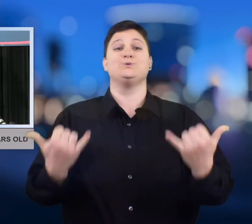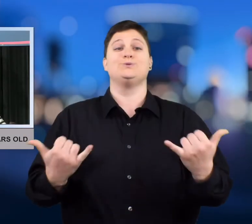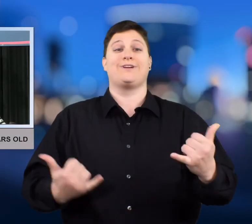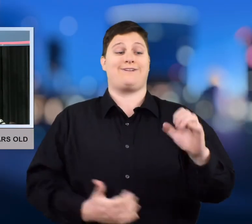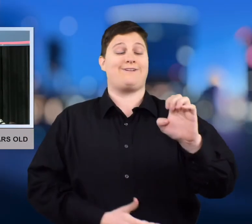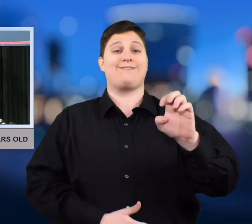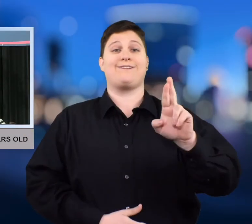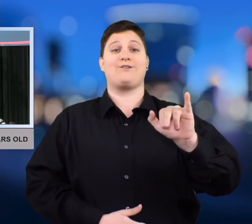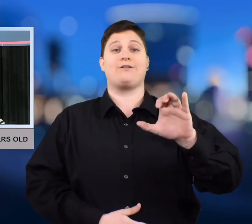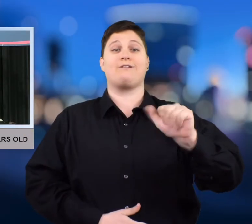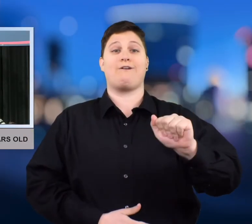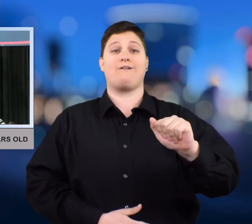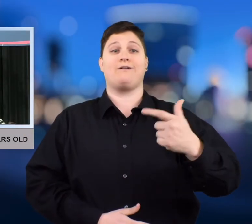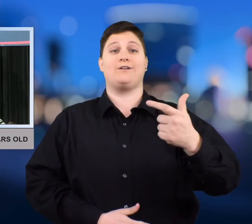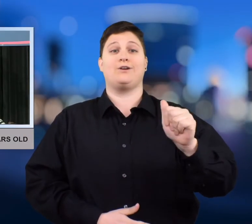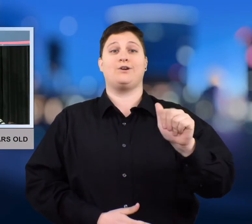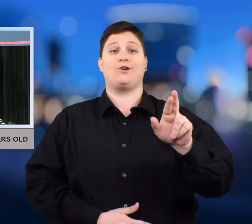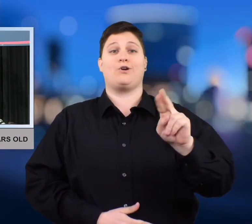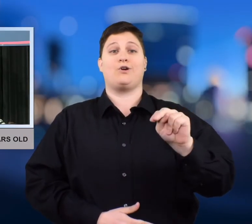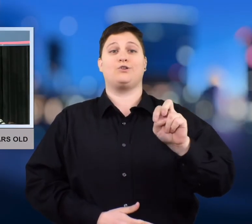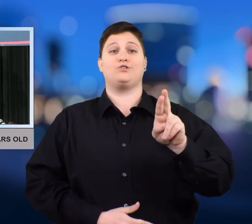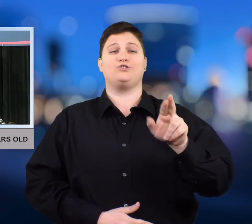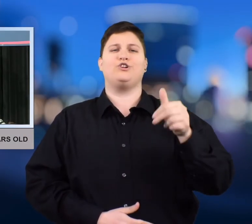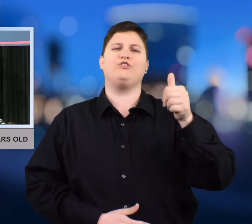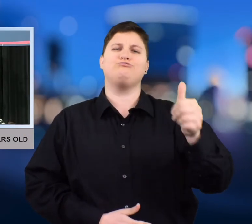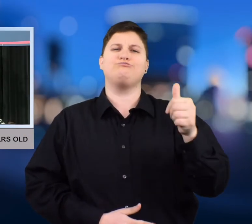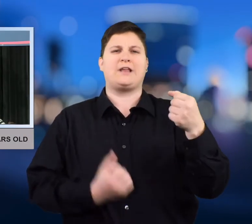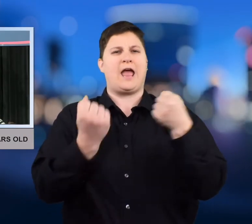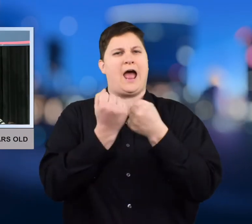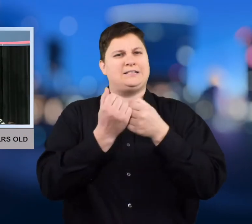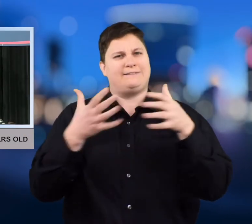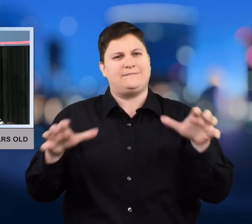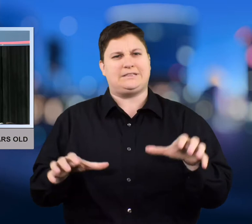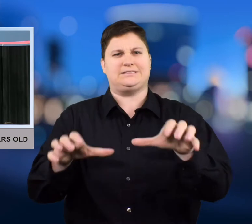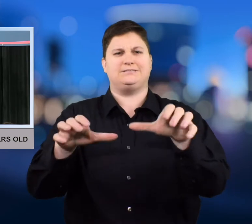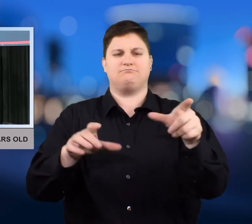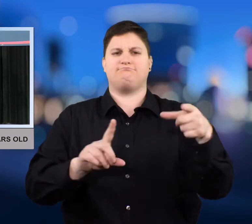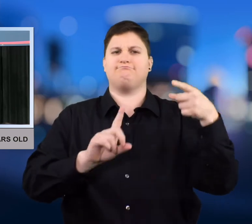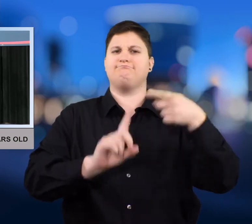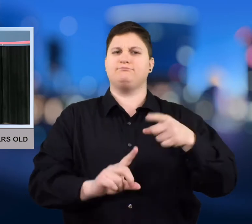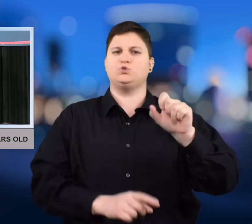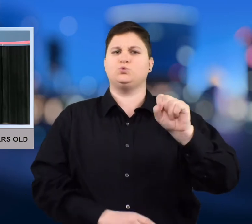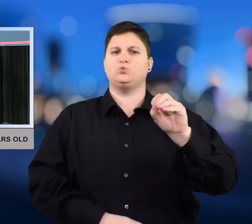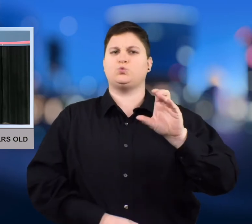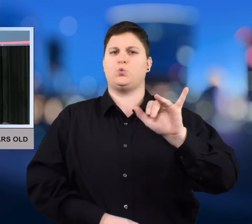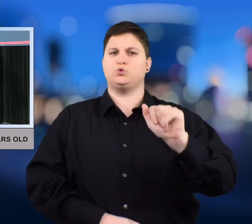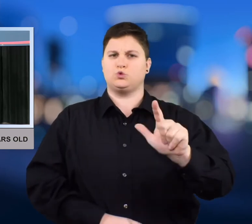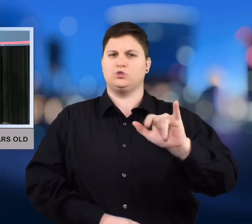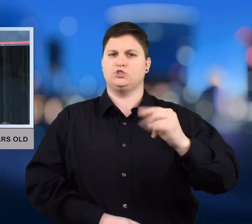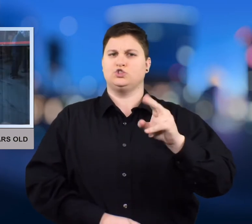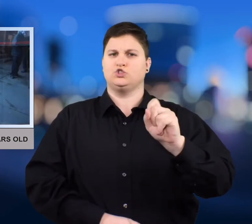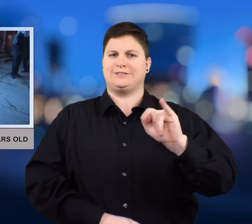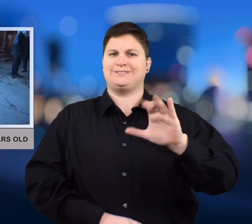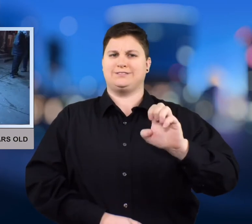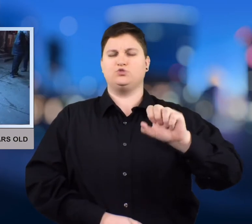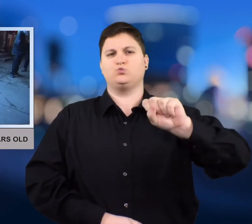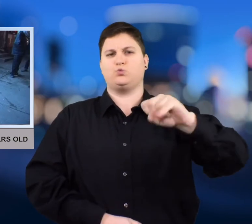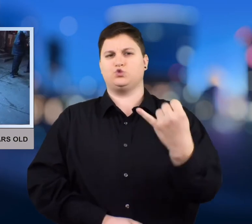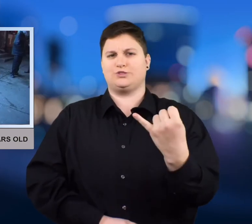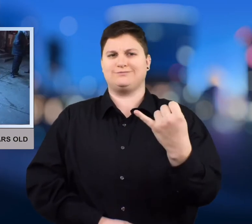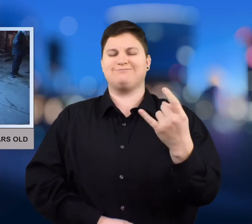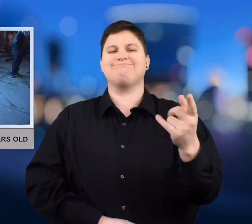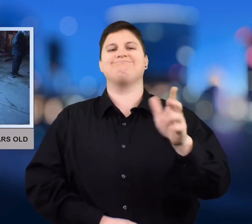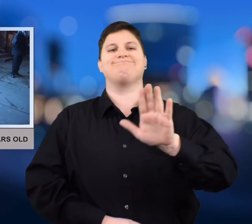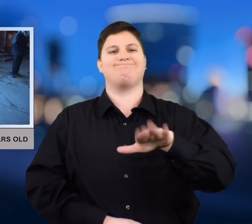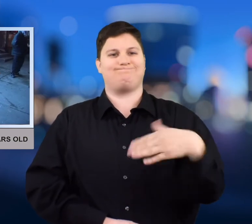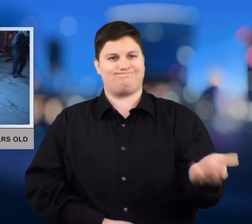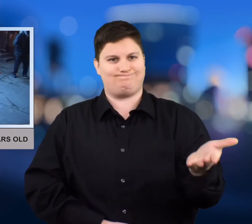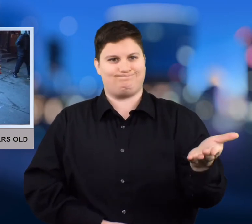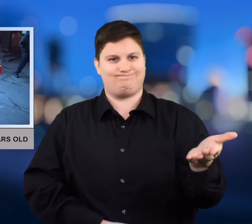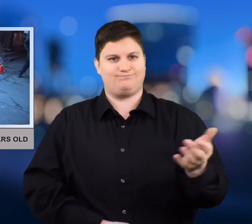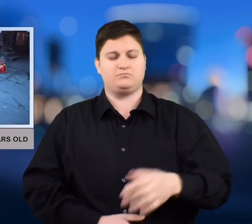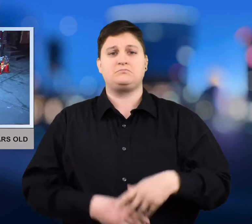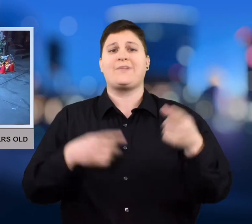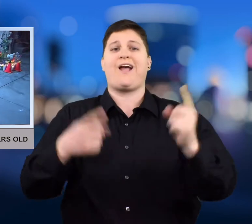Erica Garner, an activist for social justice, died on Saturday.